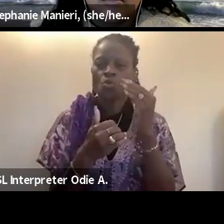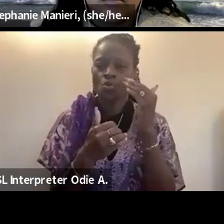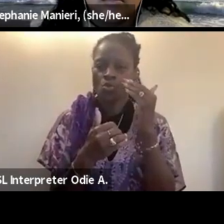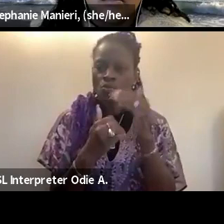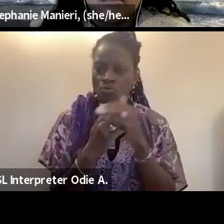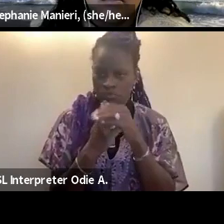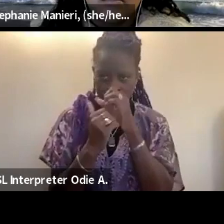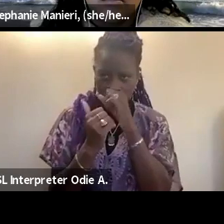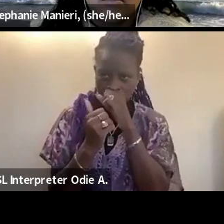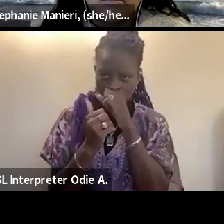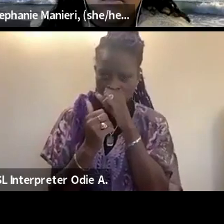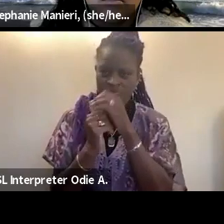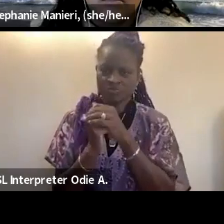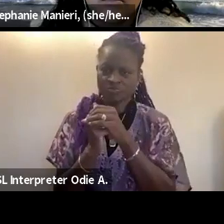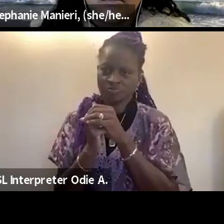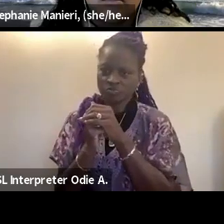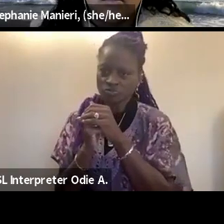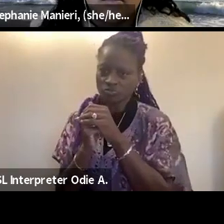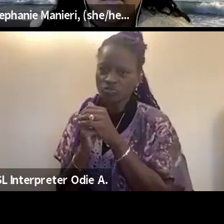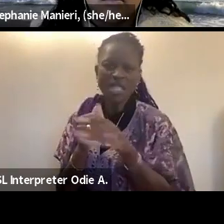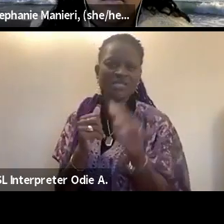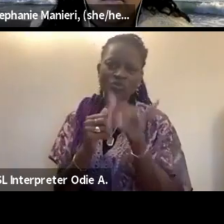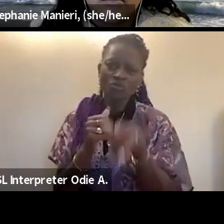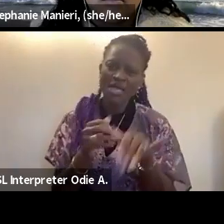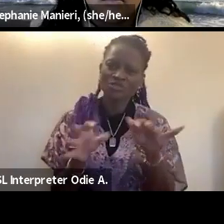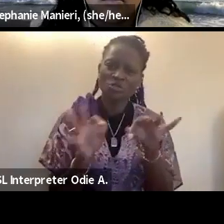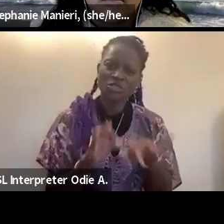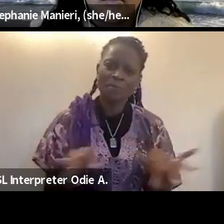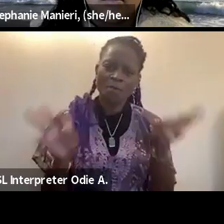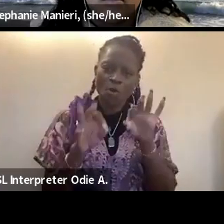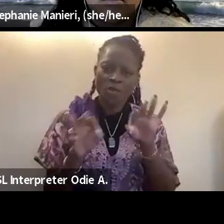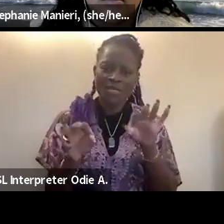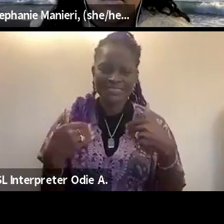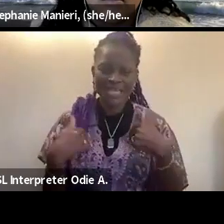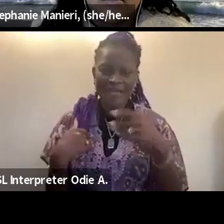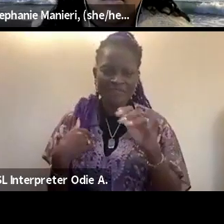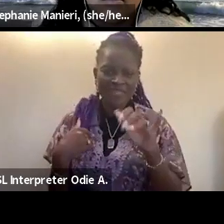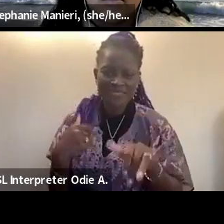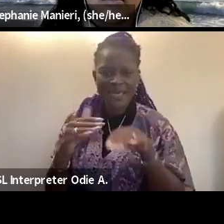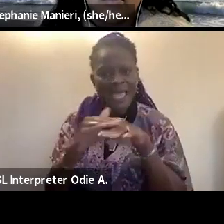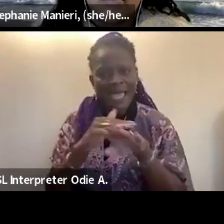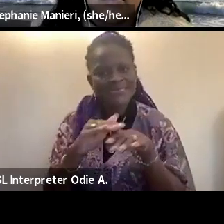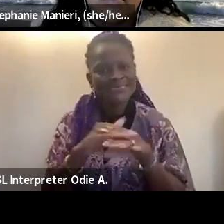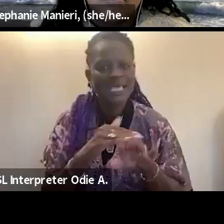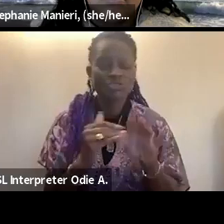That is, I think, the most important one of the most important pieces, also,